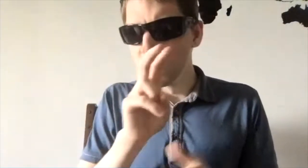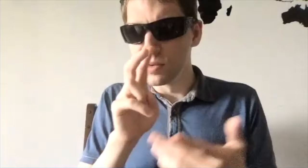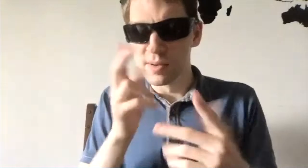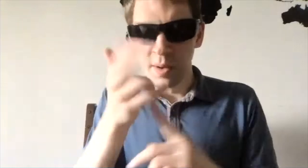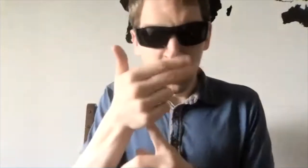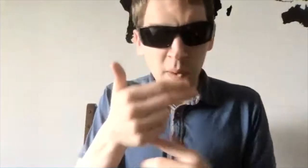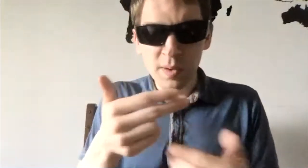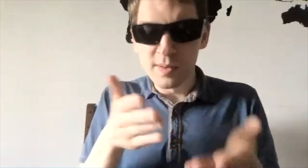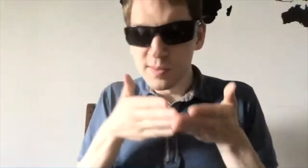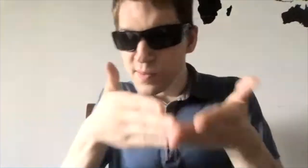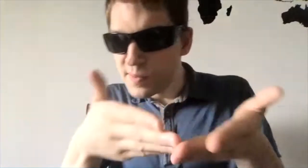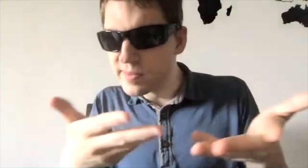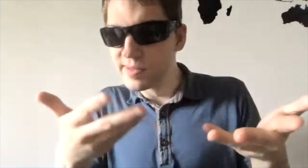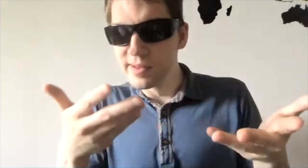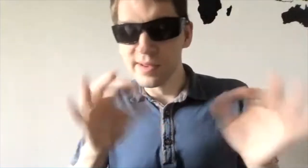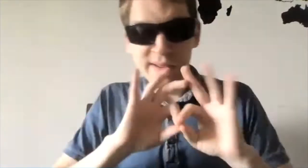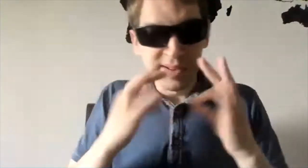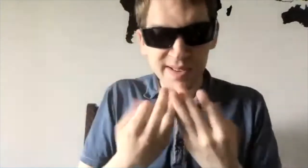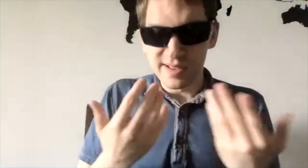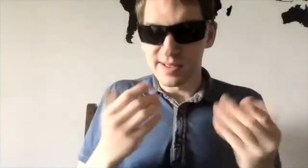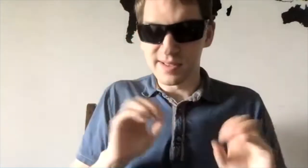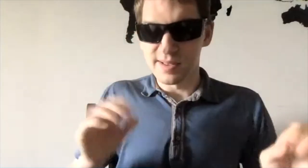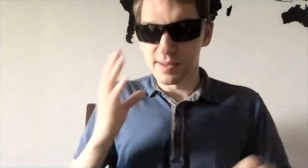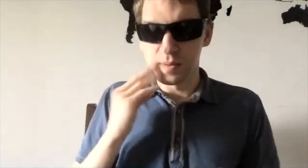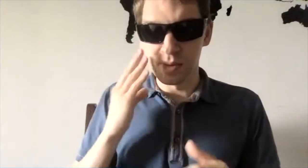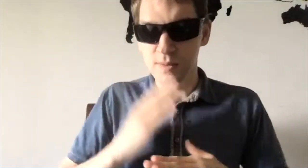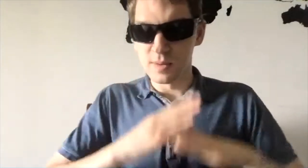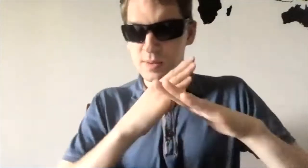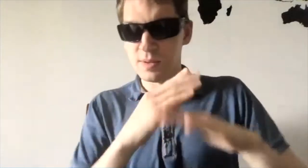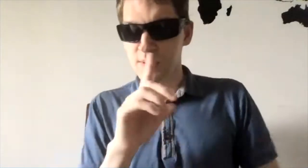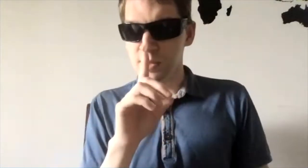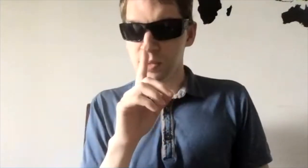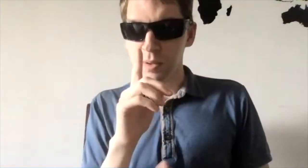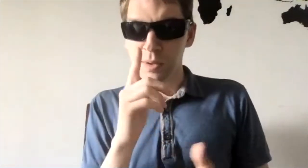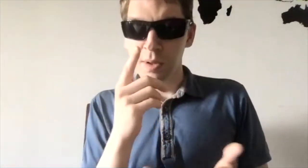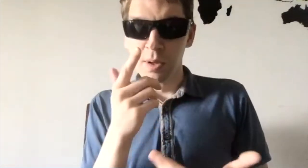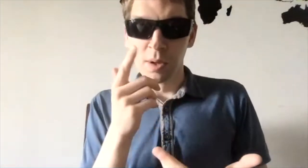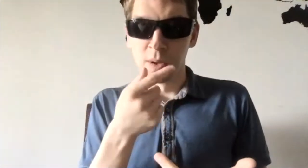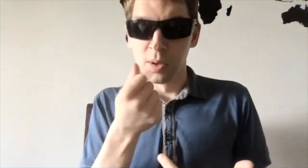those realms of discrimination amongst my own family and in my own life. So would I